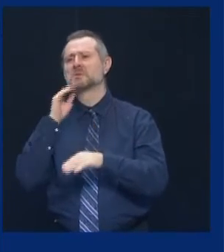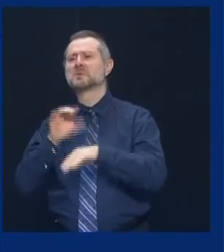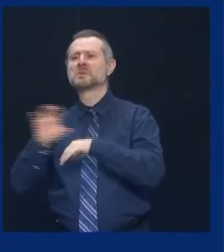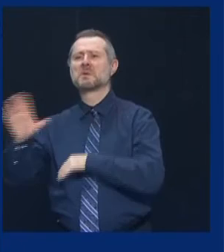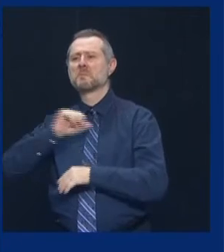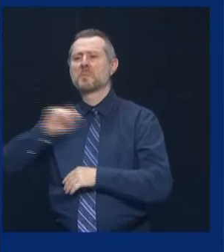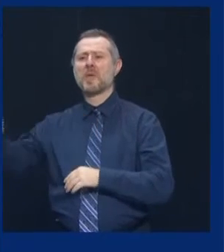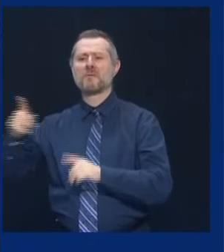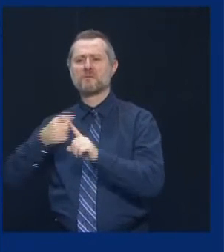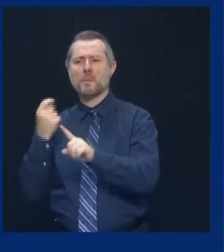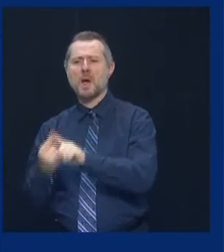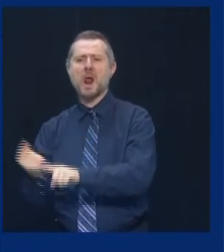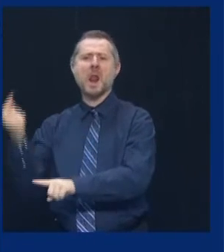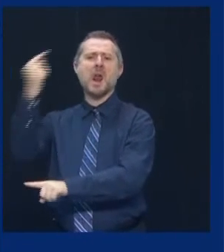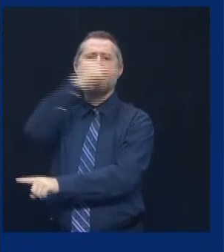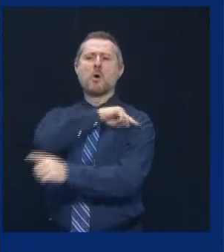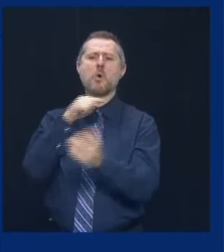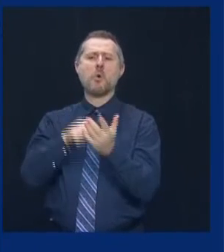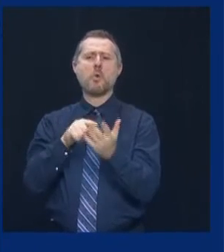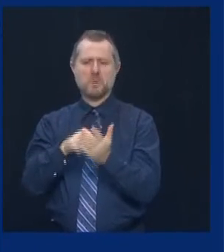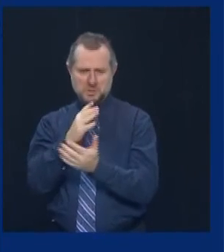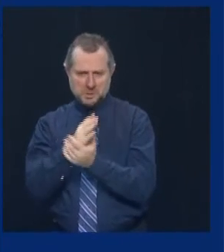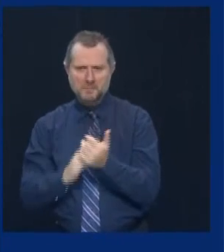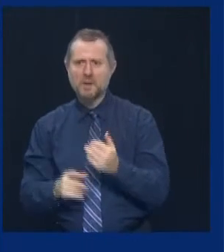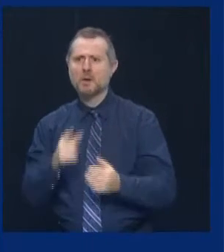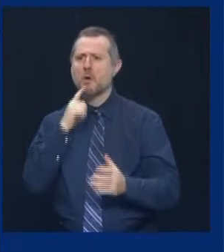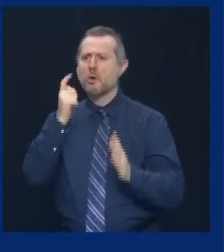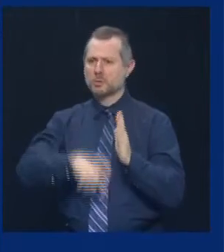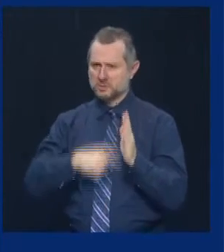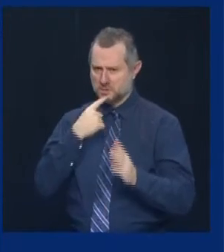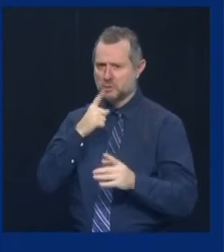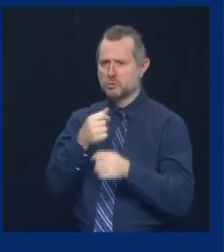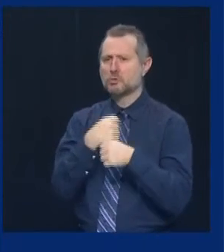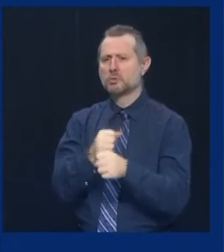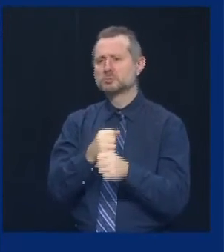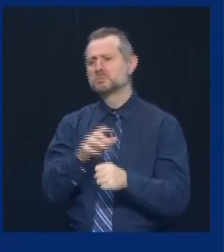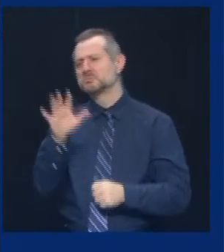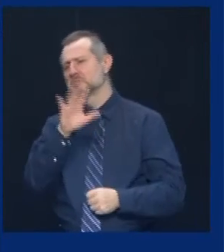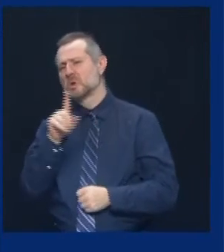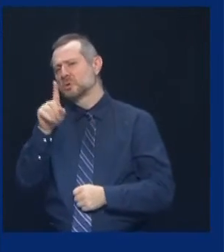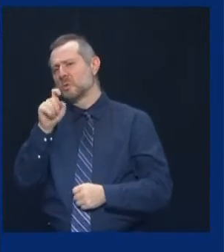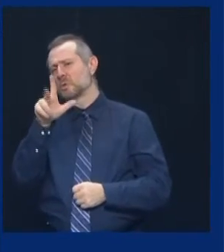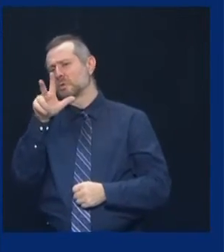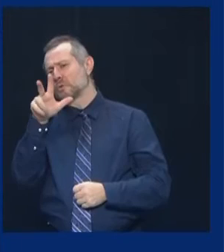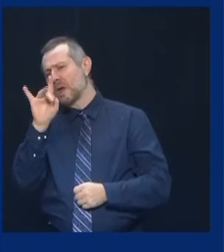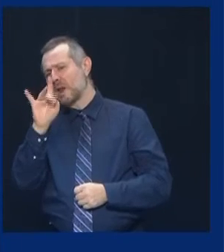TO REBATE IT BACK FOR DECADES, THIS ACCORDING TO SOURCES AT THE